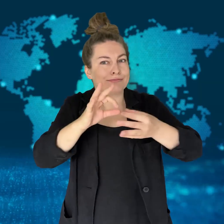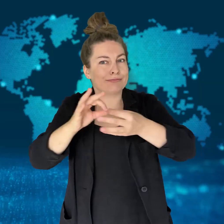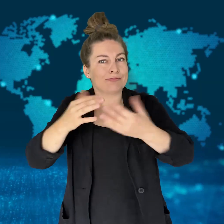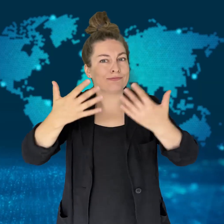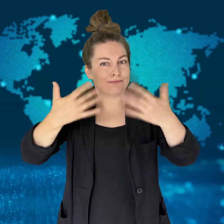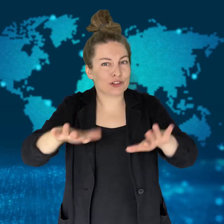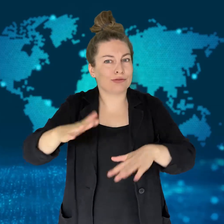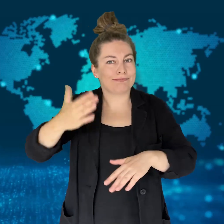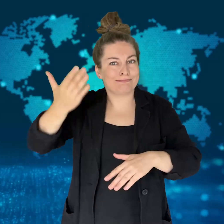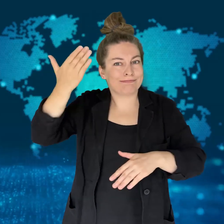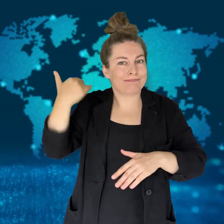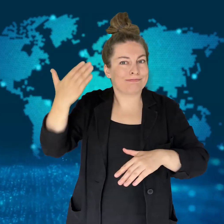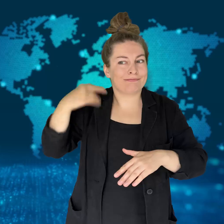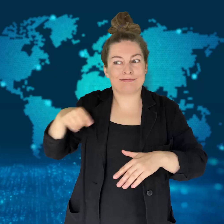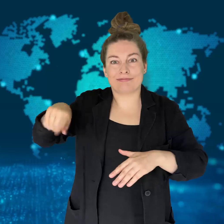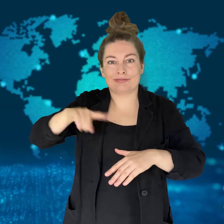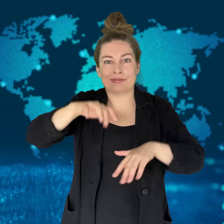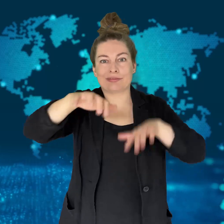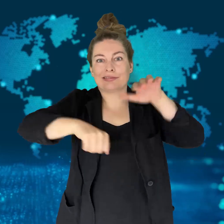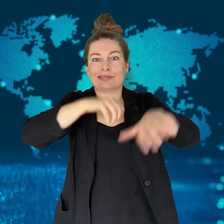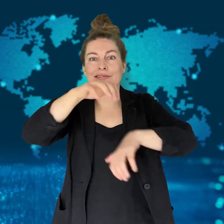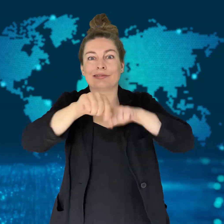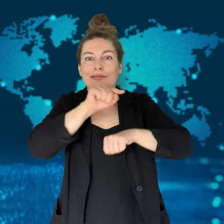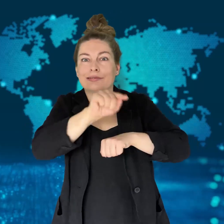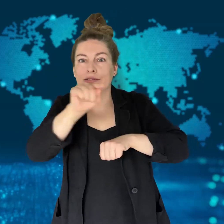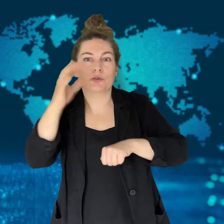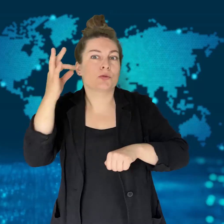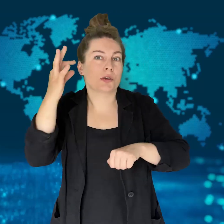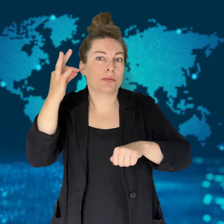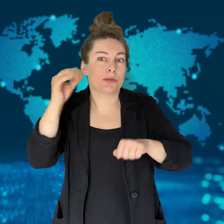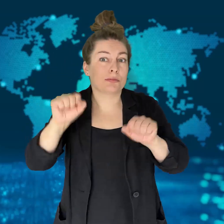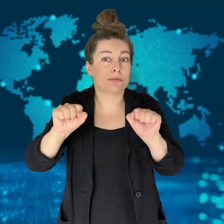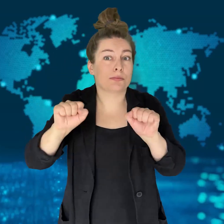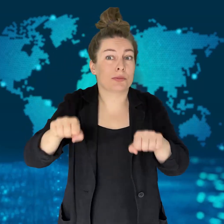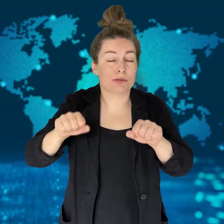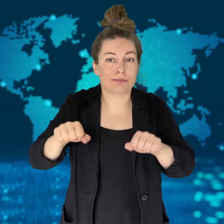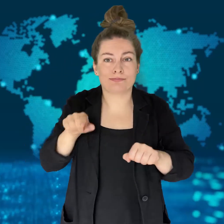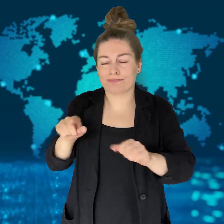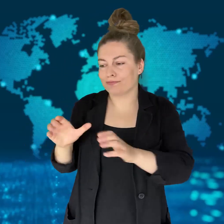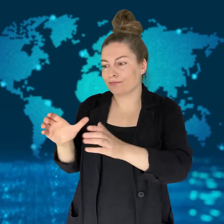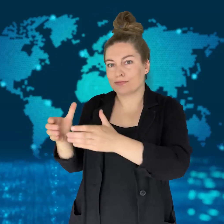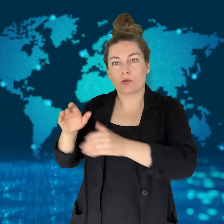If the group did carry out the bombings, it's possible that